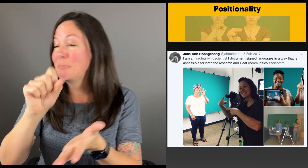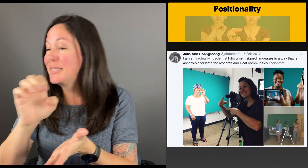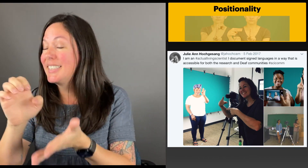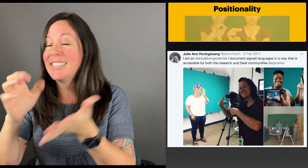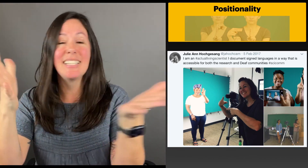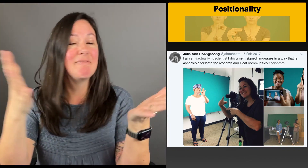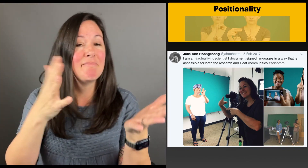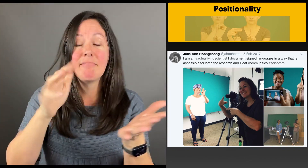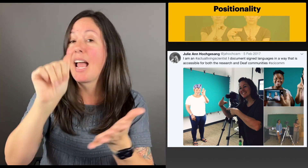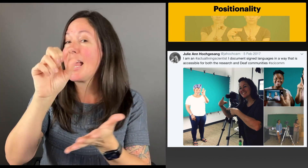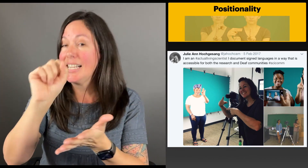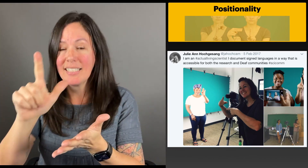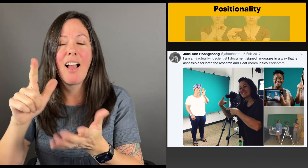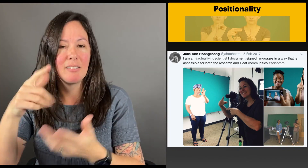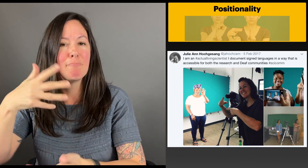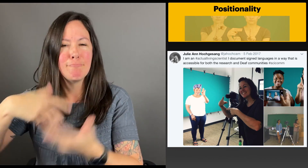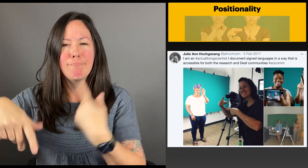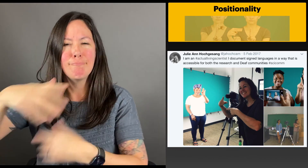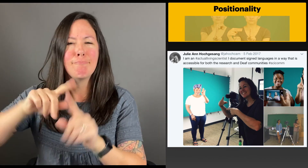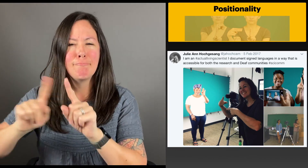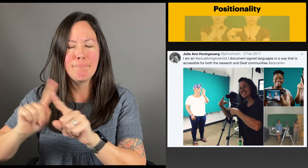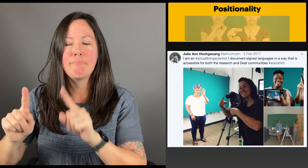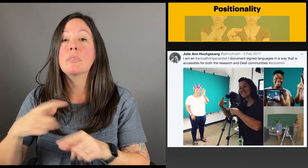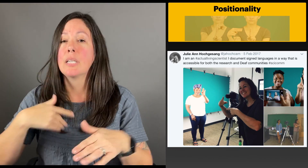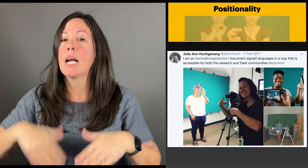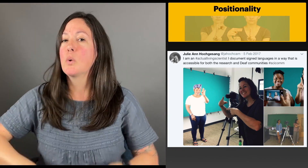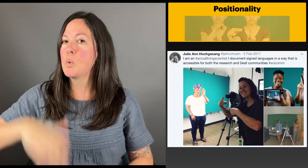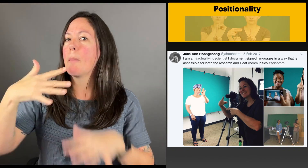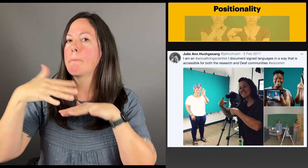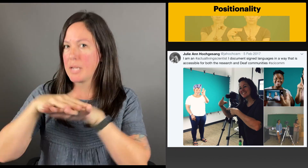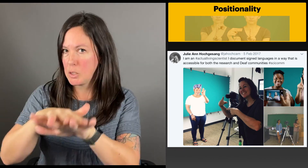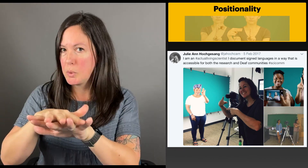I was raised signing in different ways - SEE, PSE, ASL, and all that.